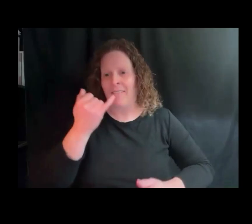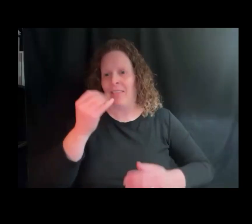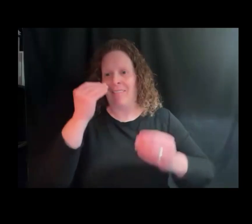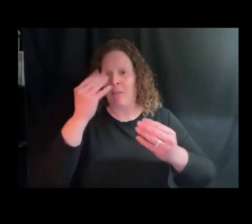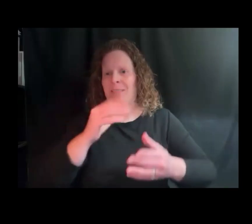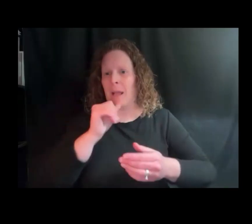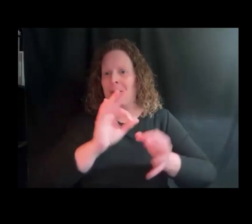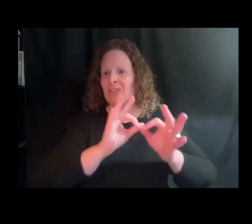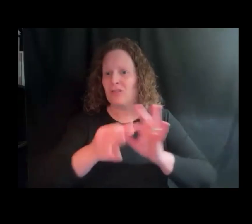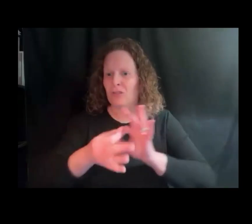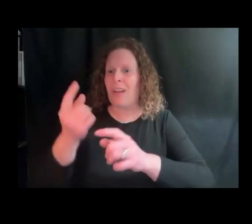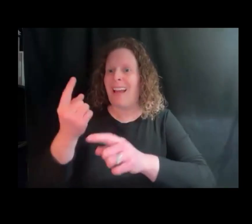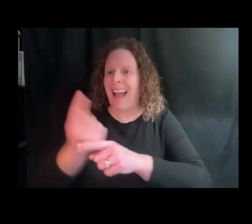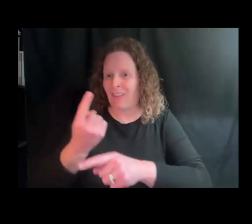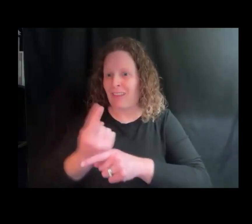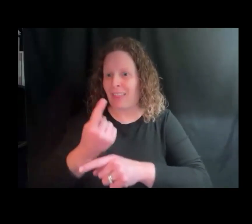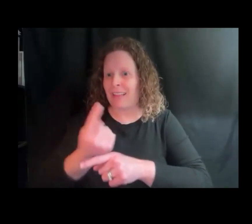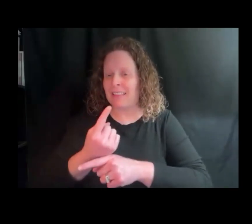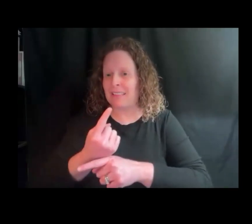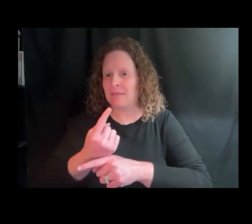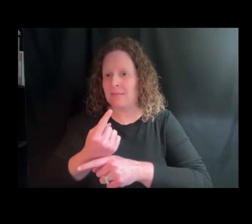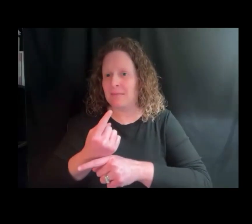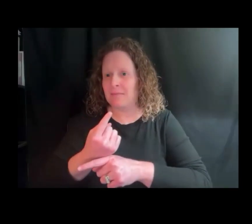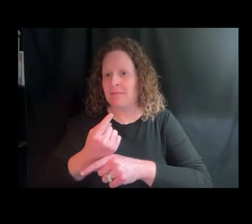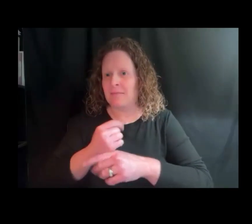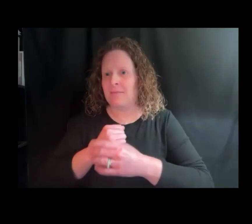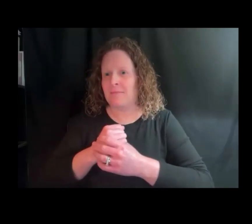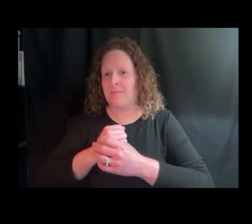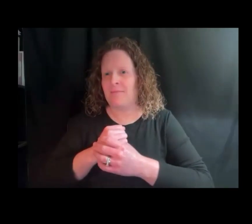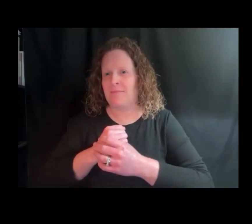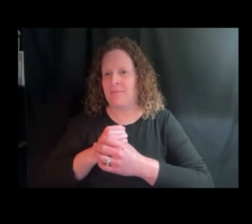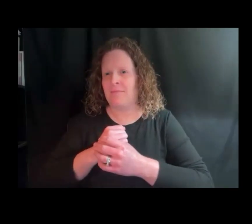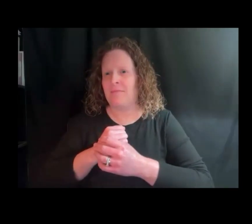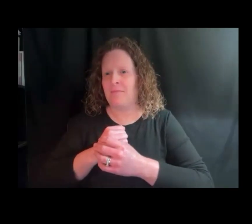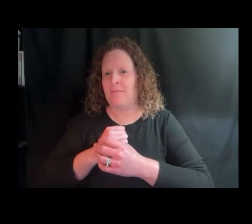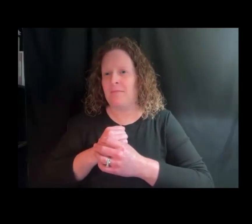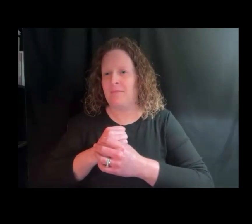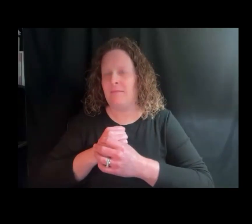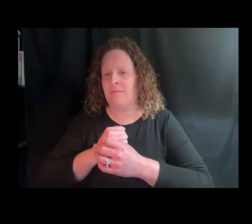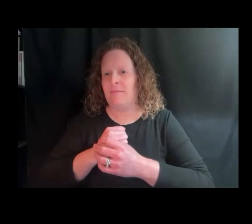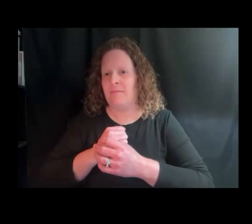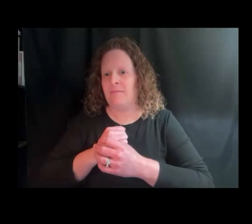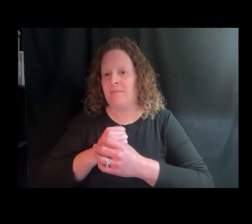for not coming completely prepared if we don't give them access to the information